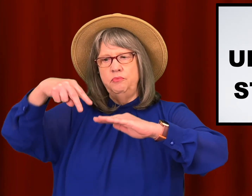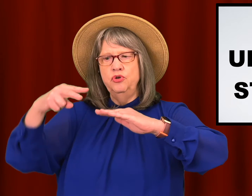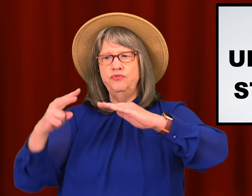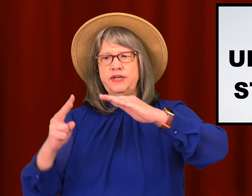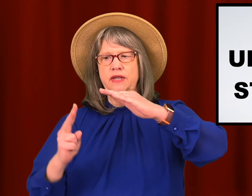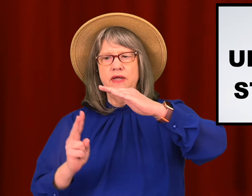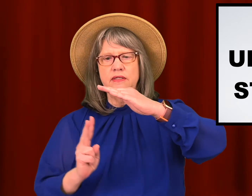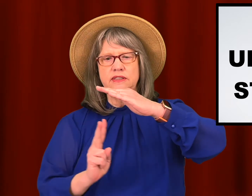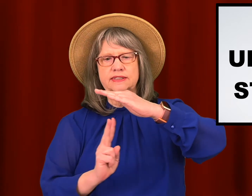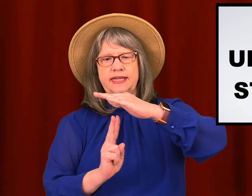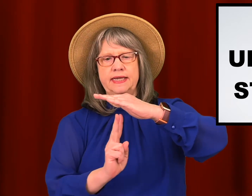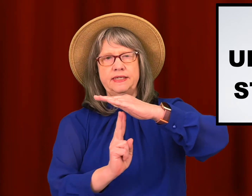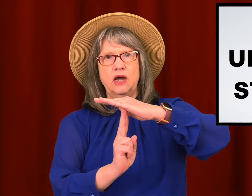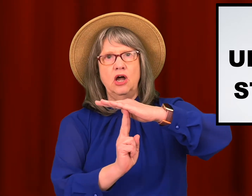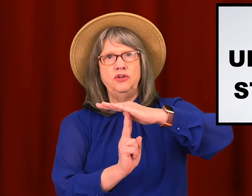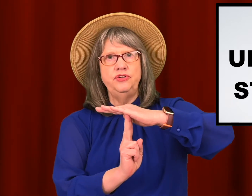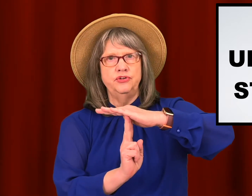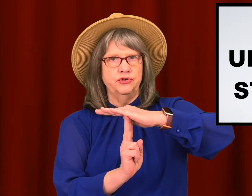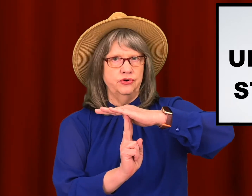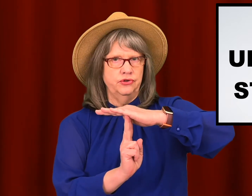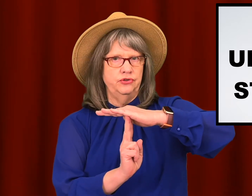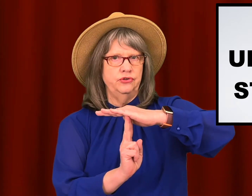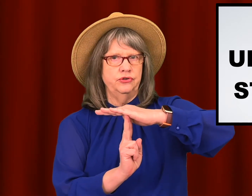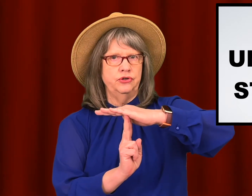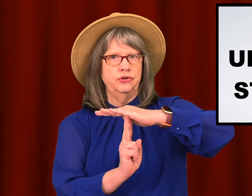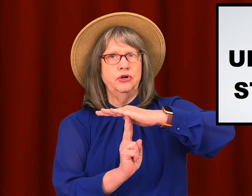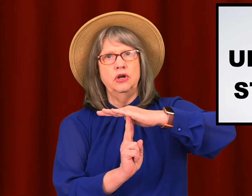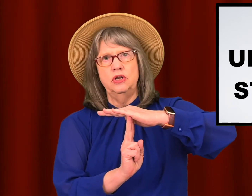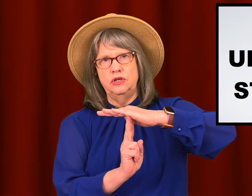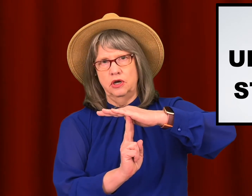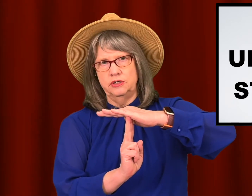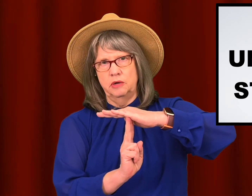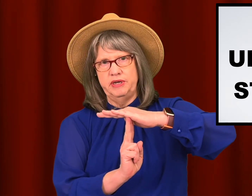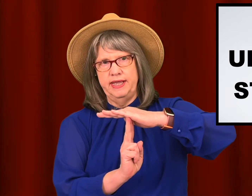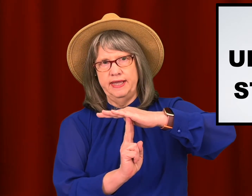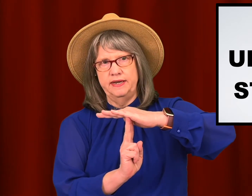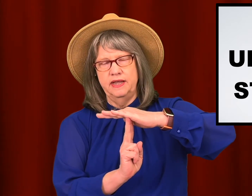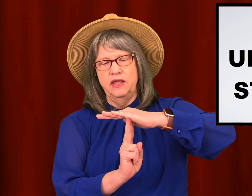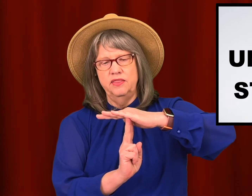move it to stand under your non-dominant hand,